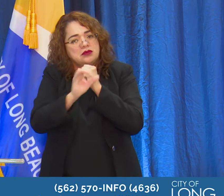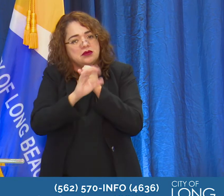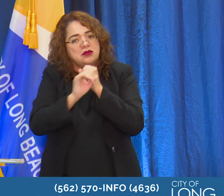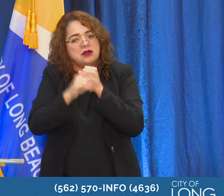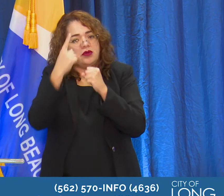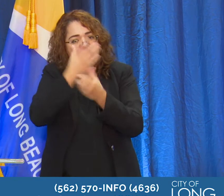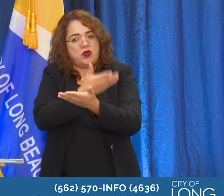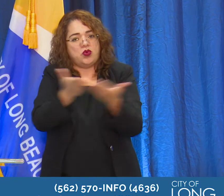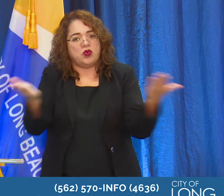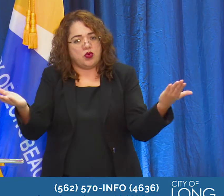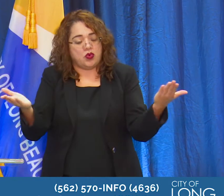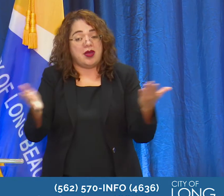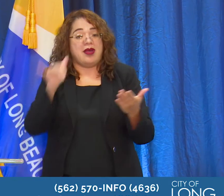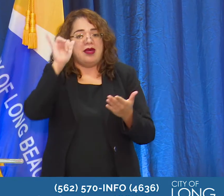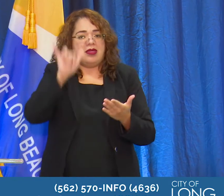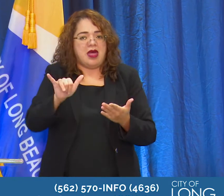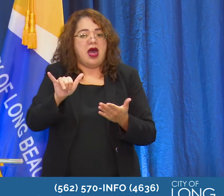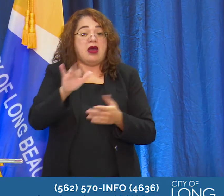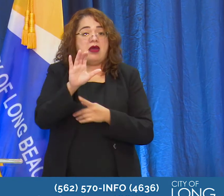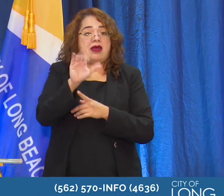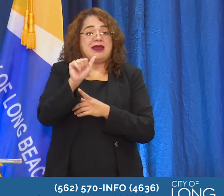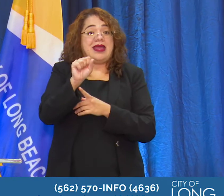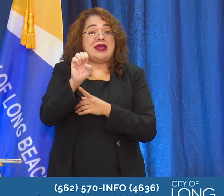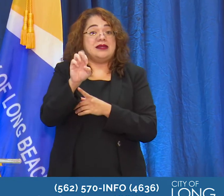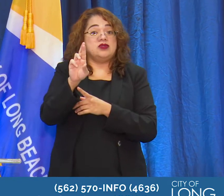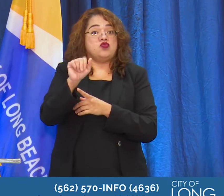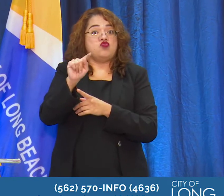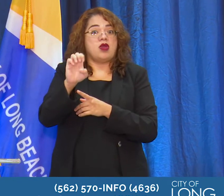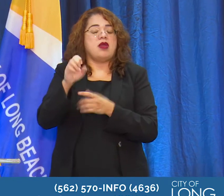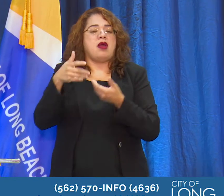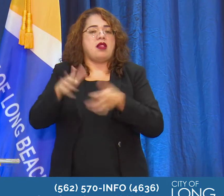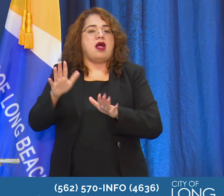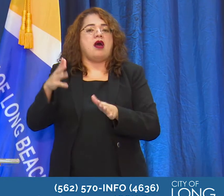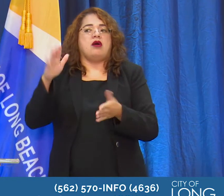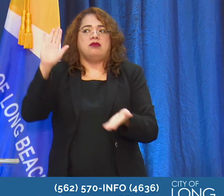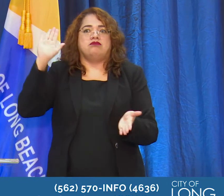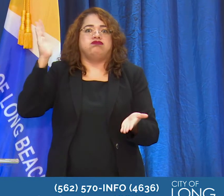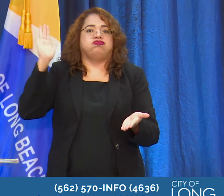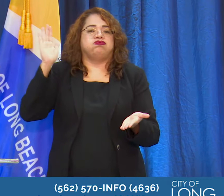are what's going to drive that case rate down and allow